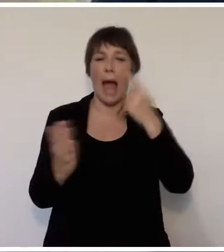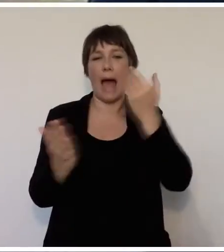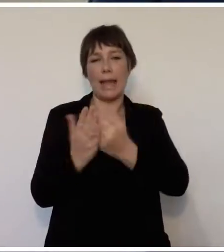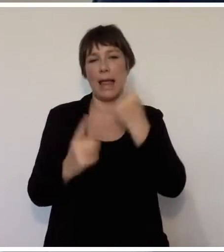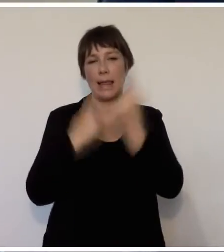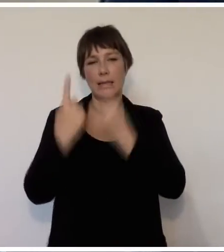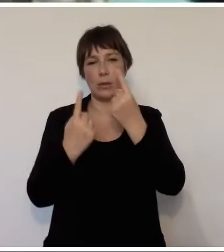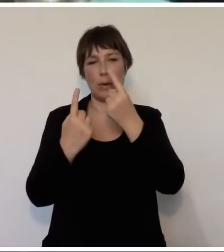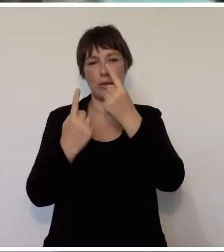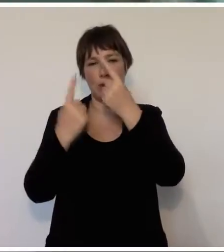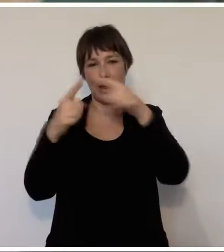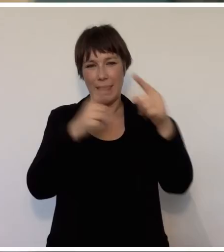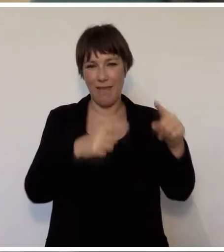creation of a secure space